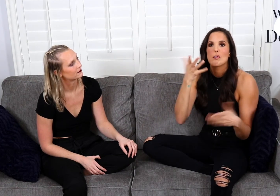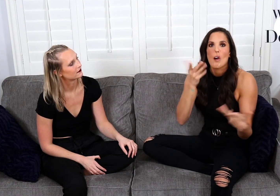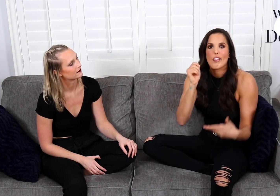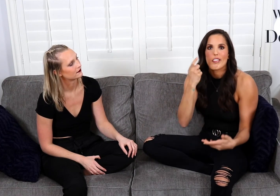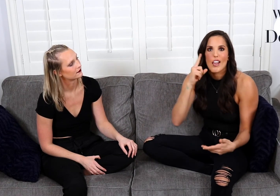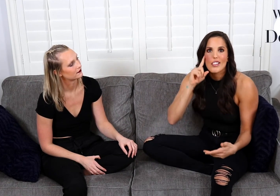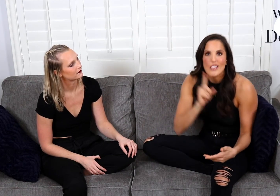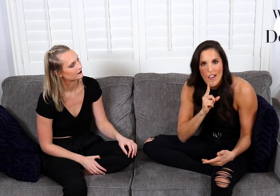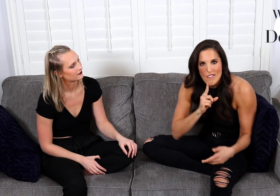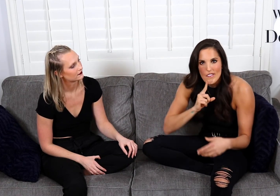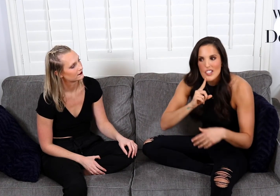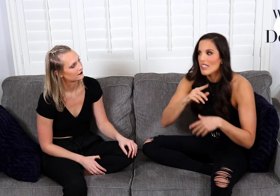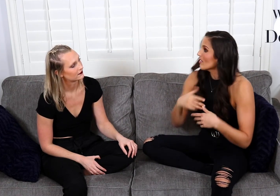@WhatTheDeaf